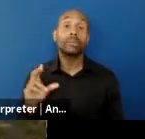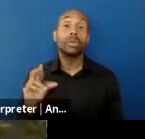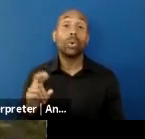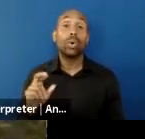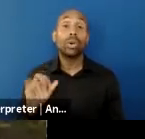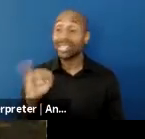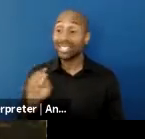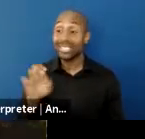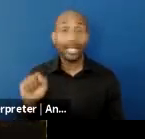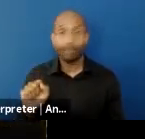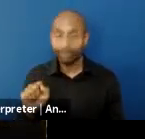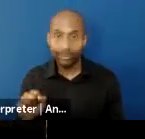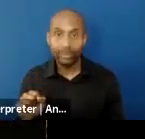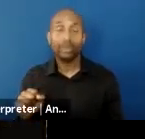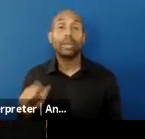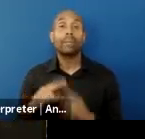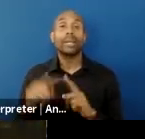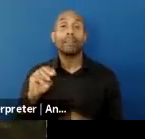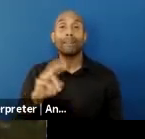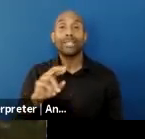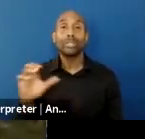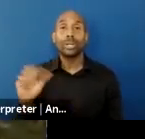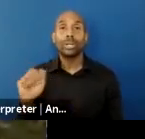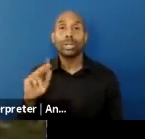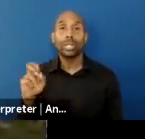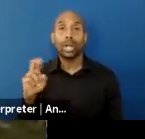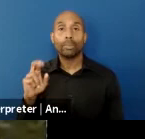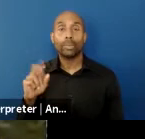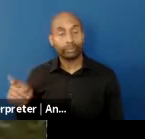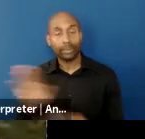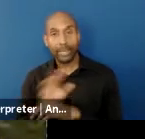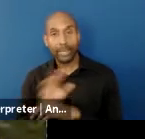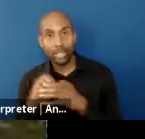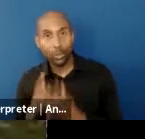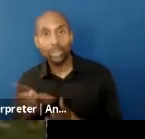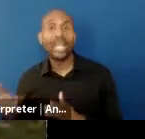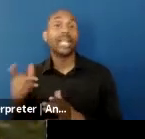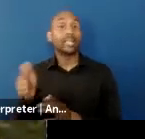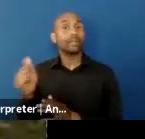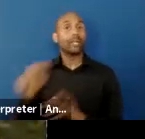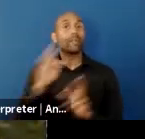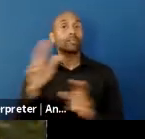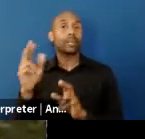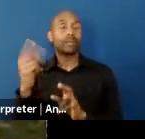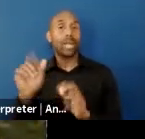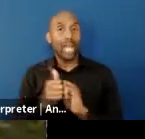I started my small businesses about five years ago.